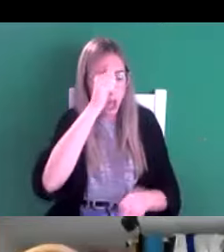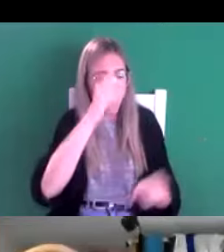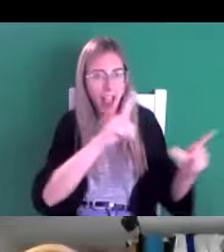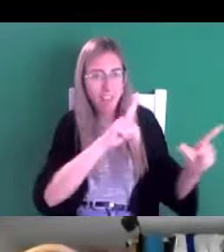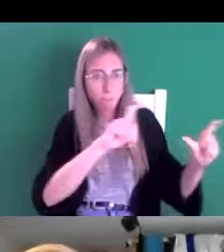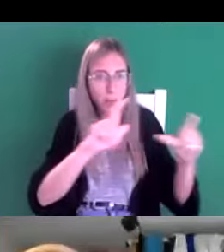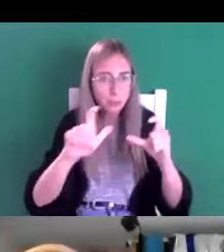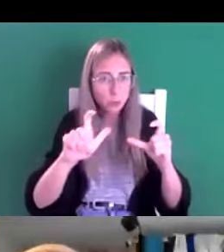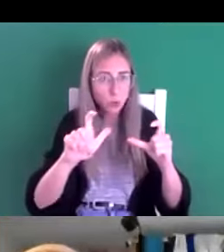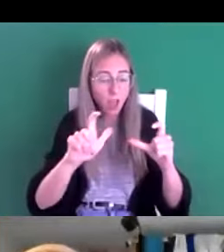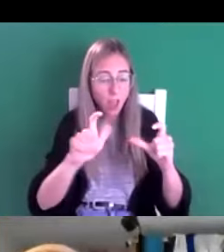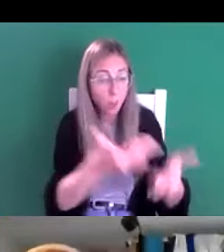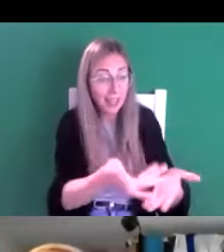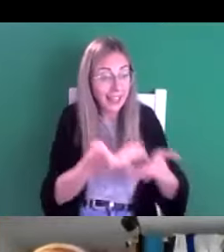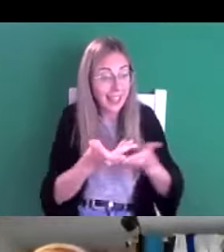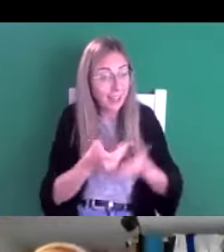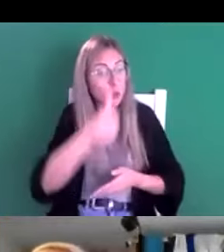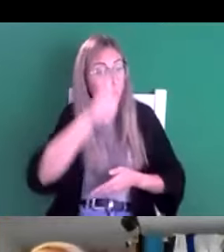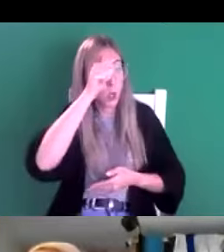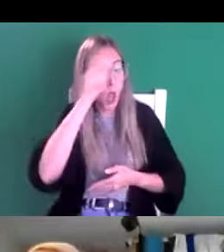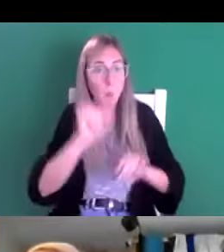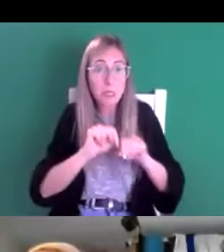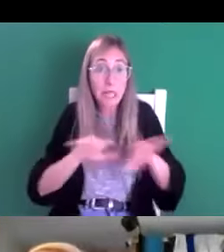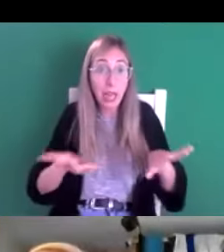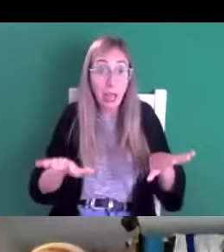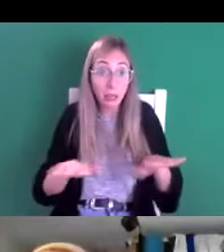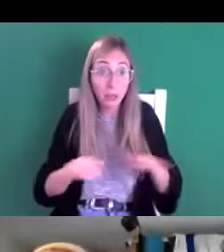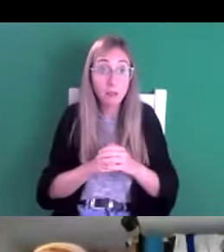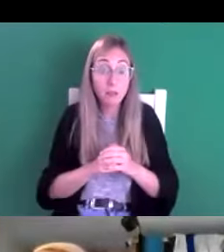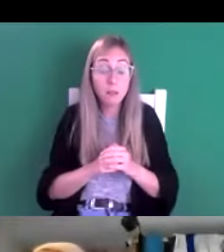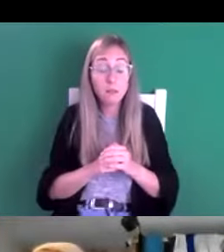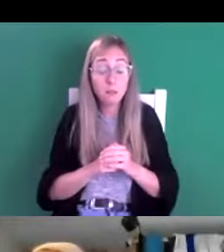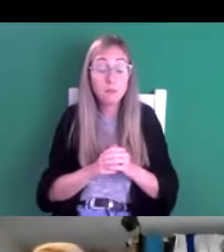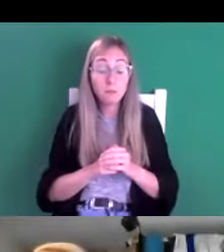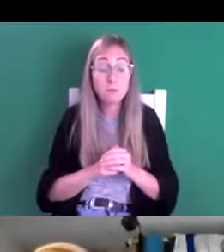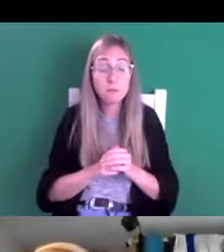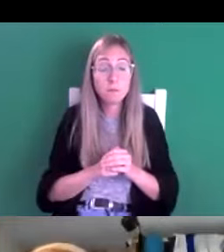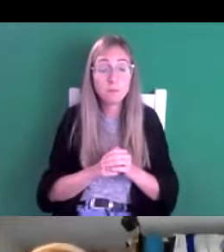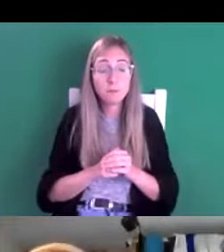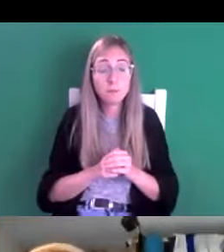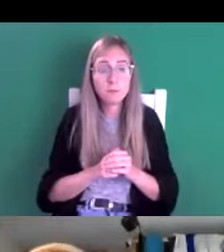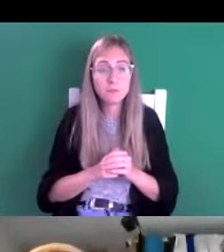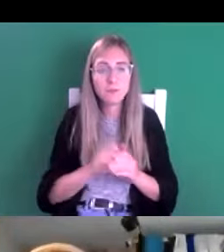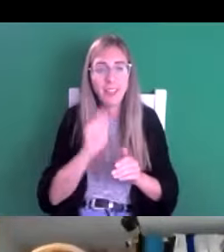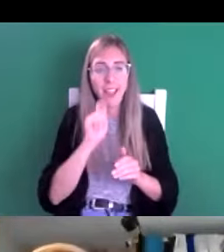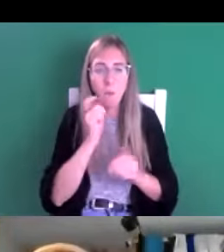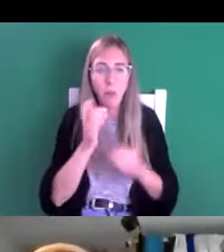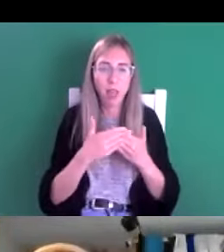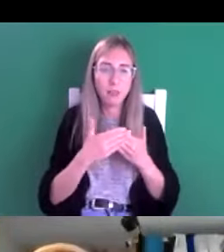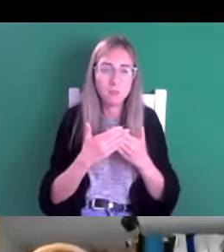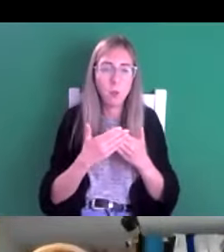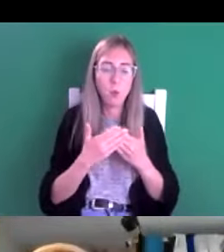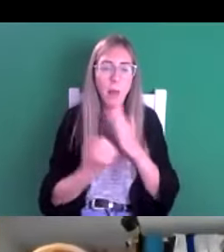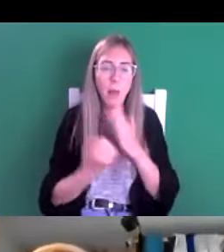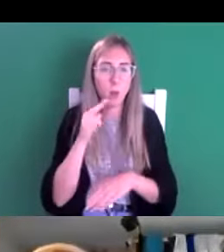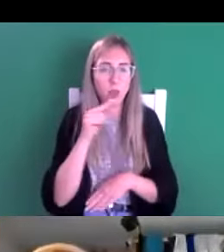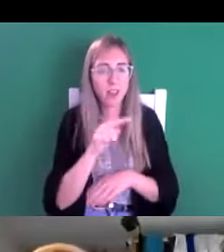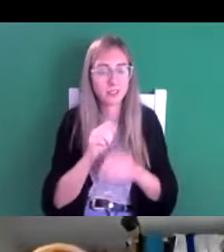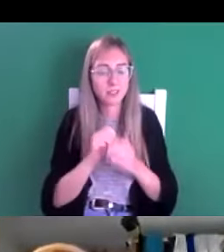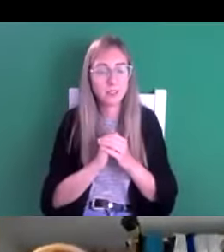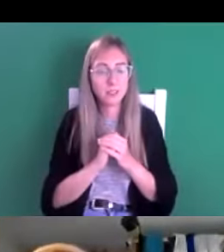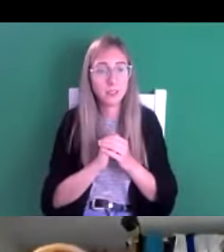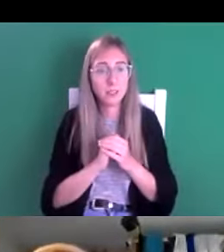use that i'd just say a little more on that esther but um we haven't put any contact